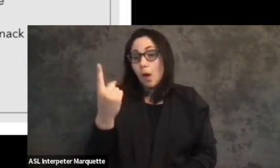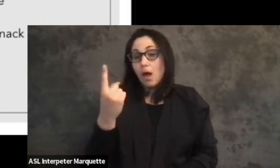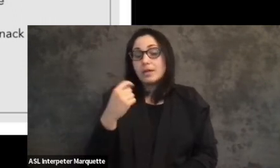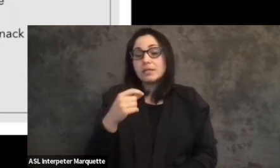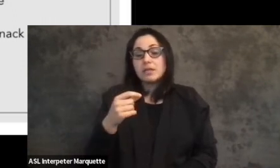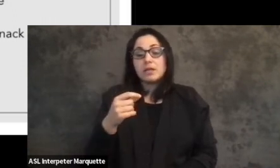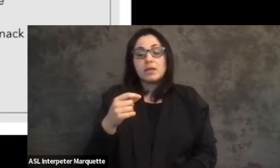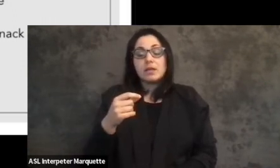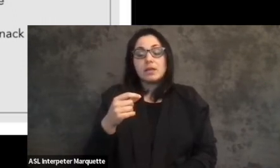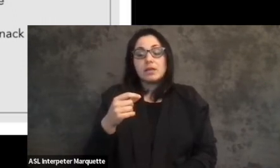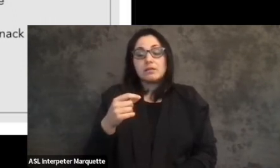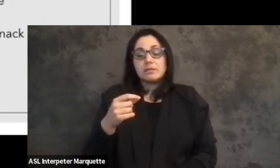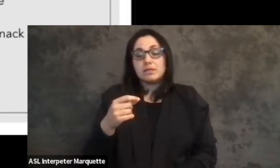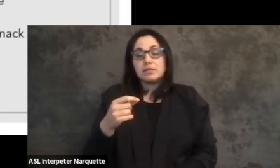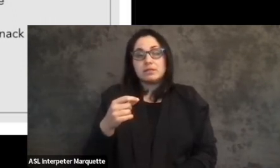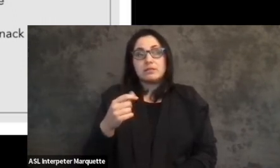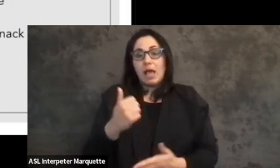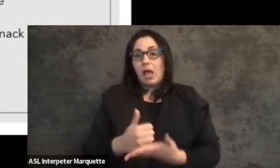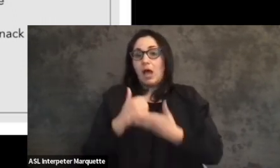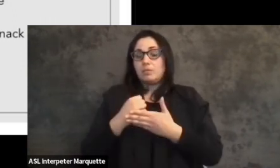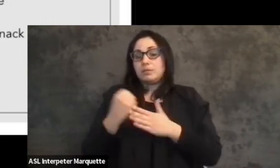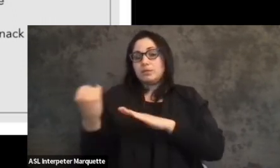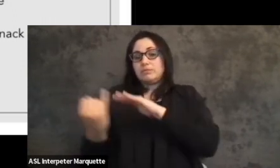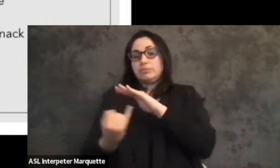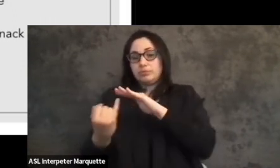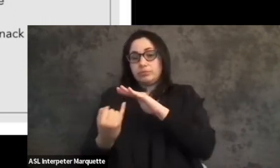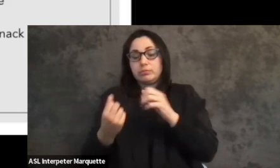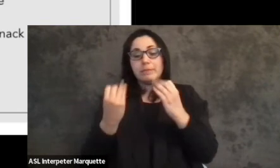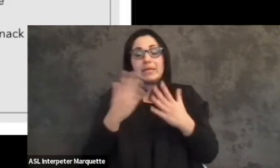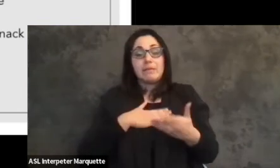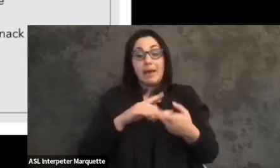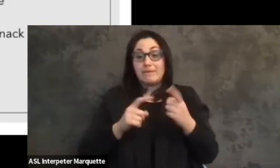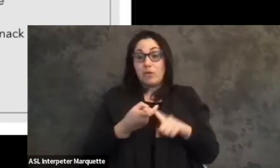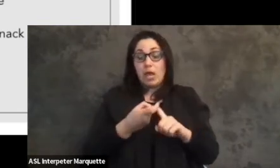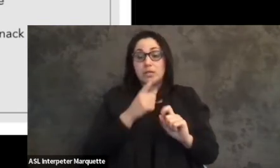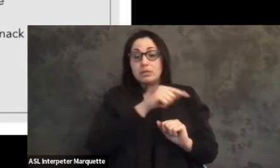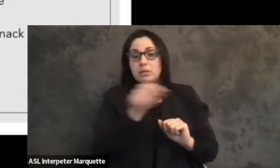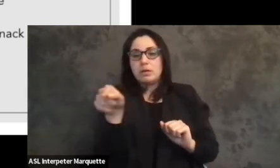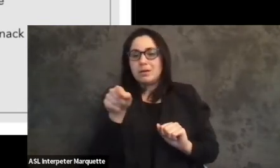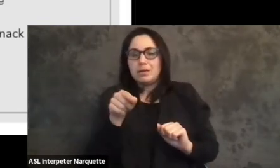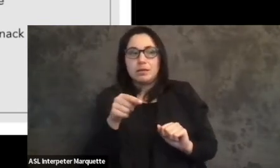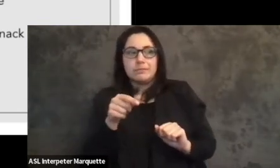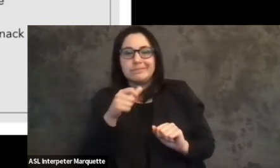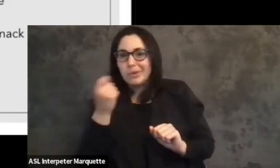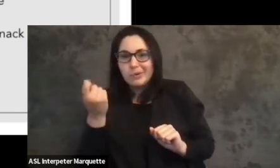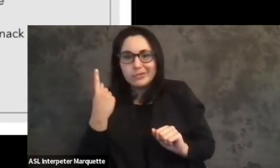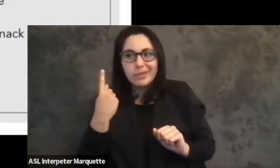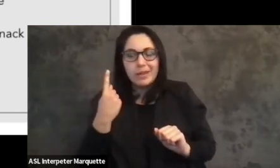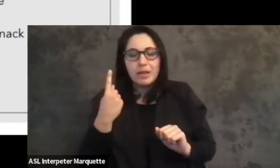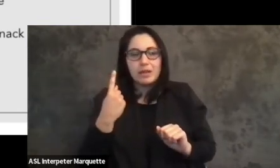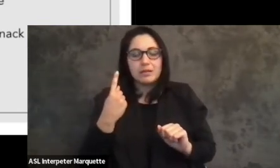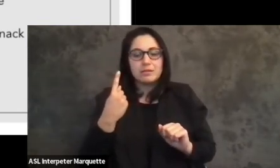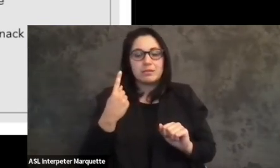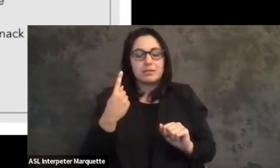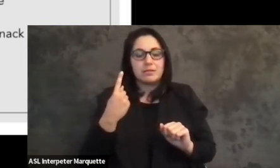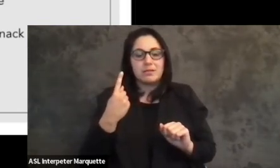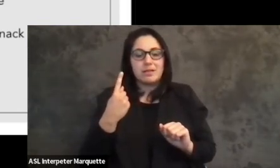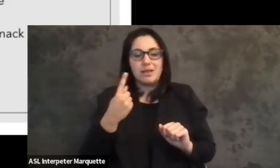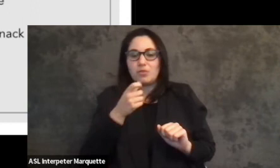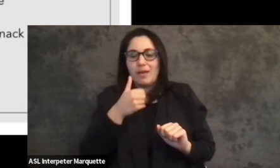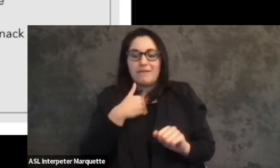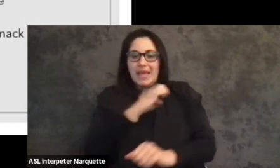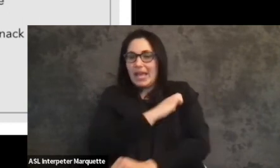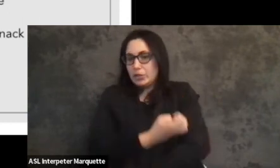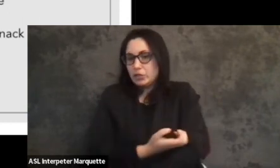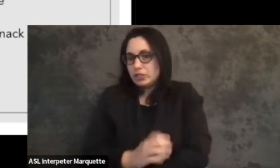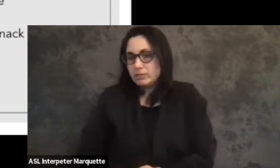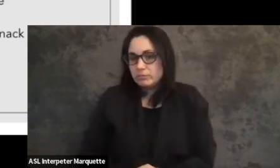ones that go with Long COVID. And one of them for me is really isolation. A lot of my friends